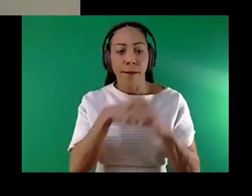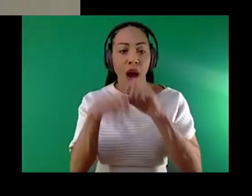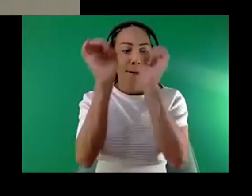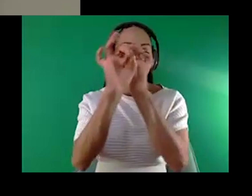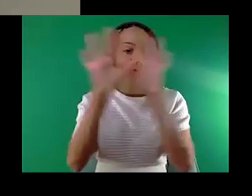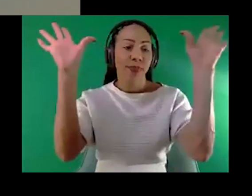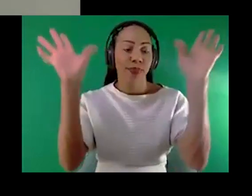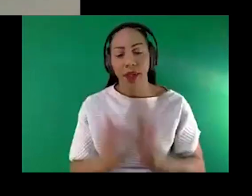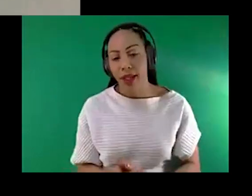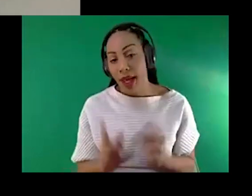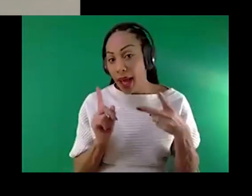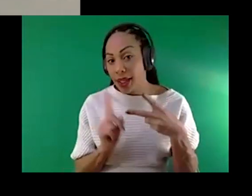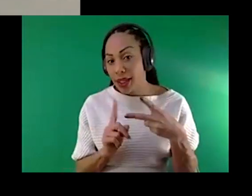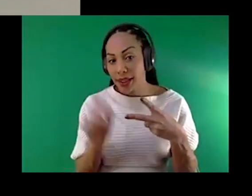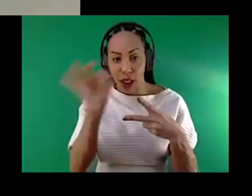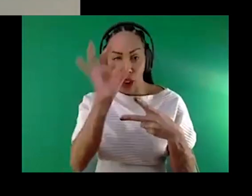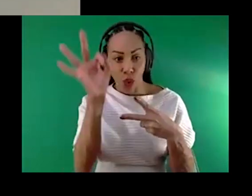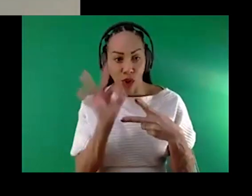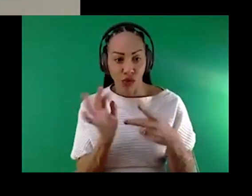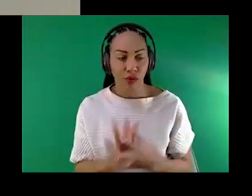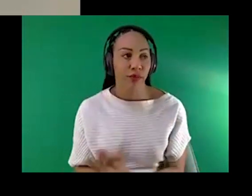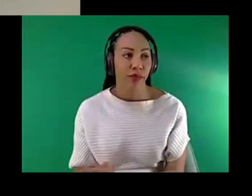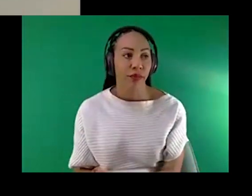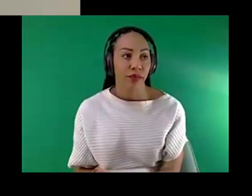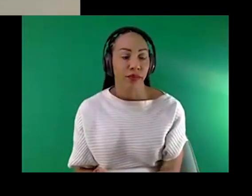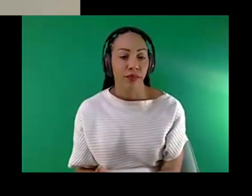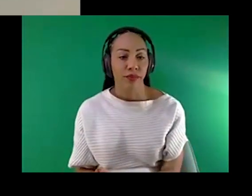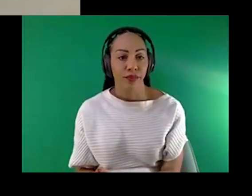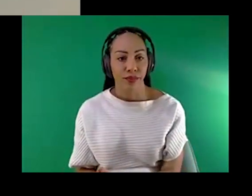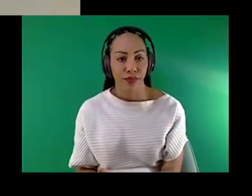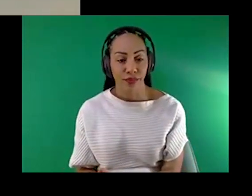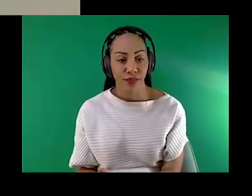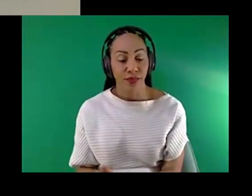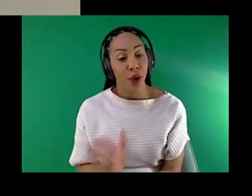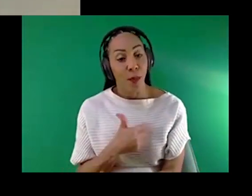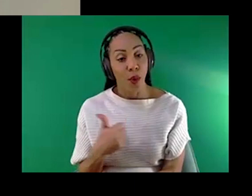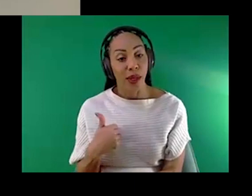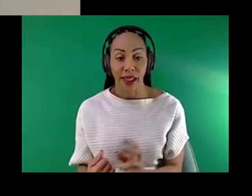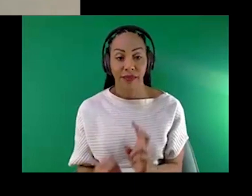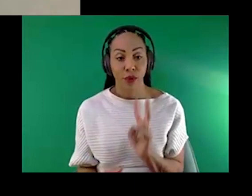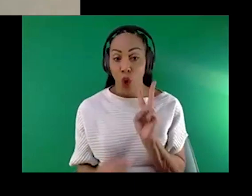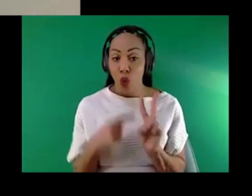second question here to answer uh good morning we are two people working without disabilities